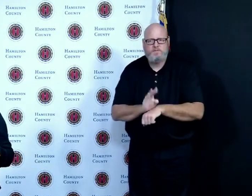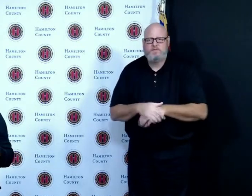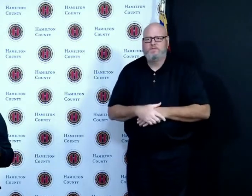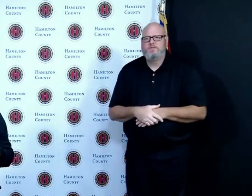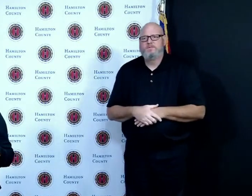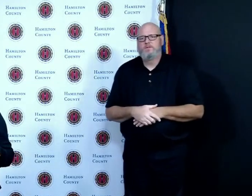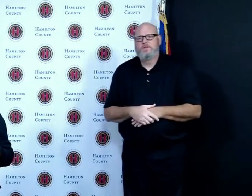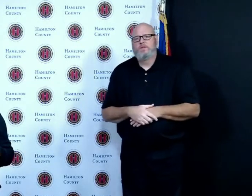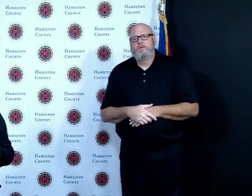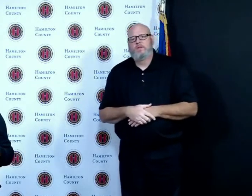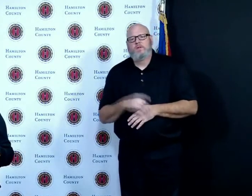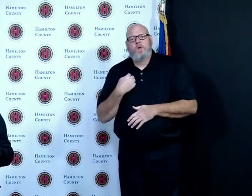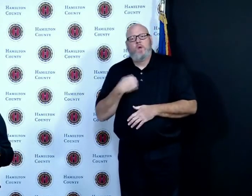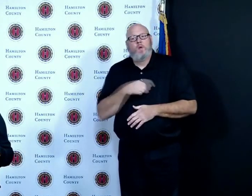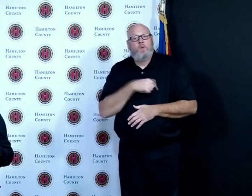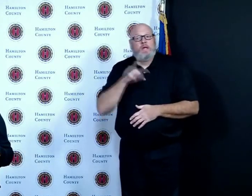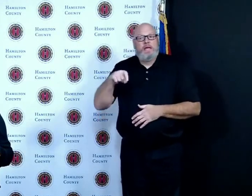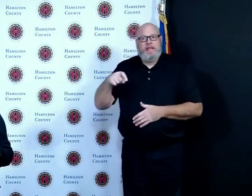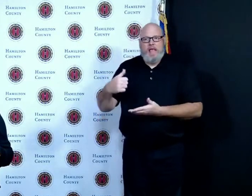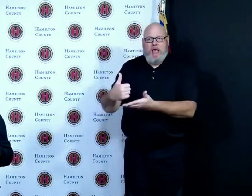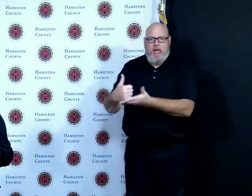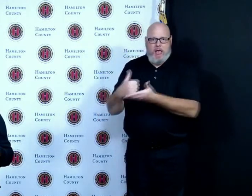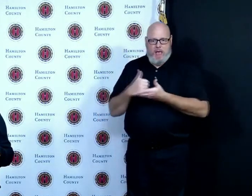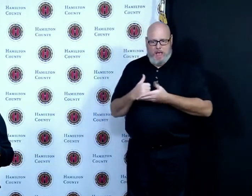thank you Commissioner all right back to questions